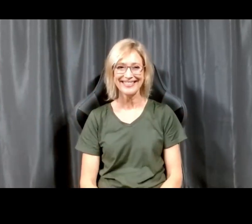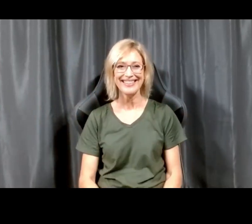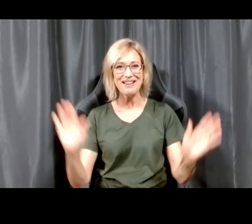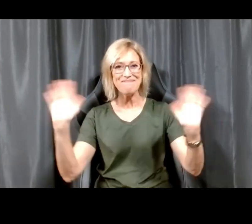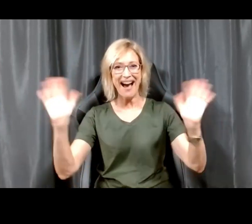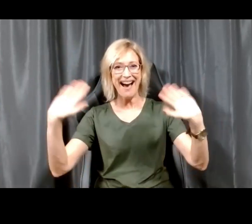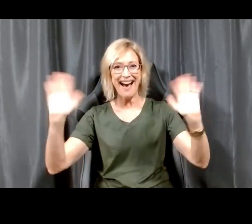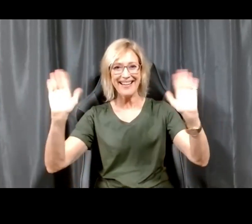Thank you.